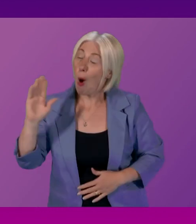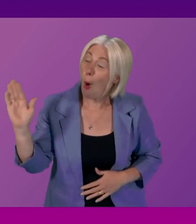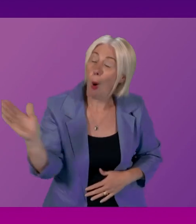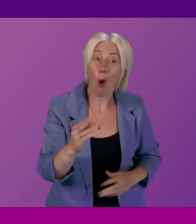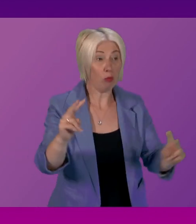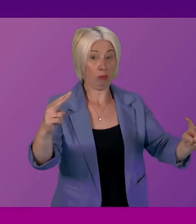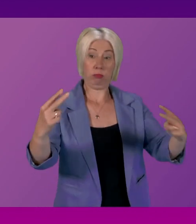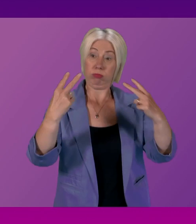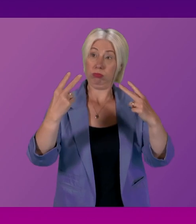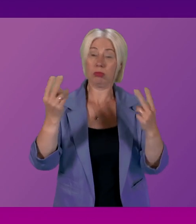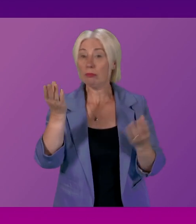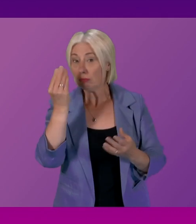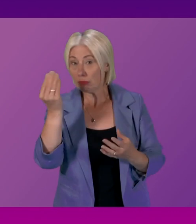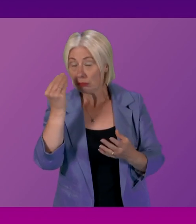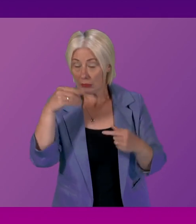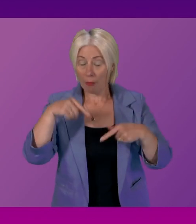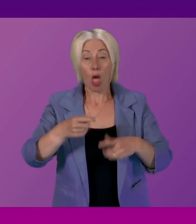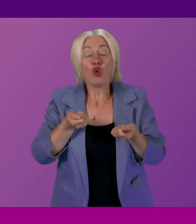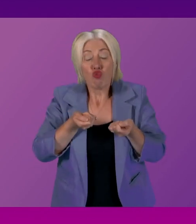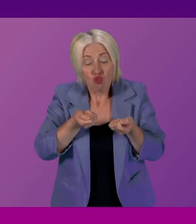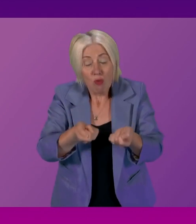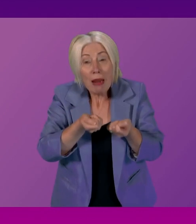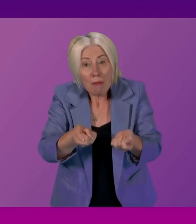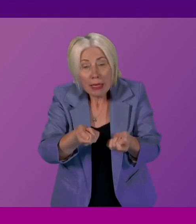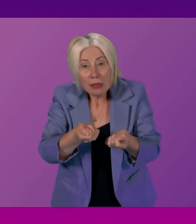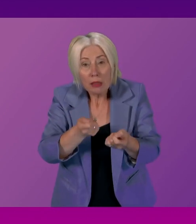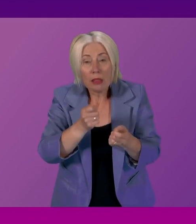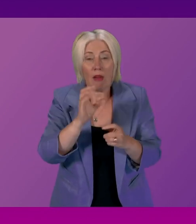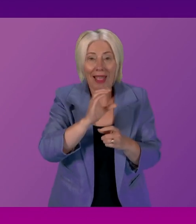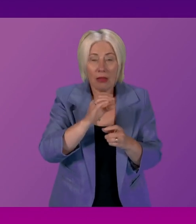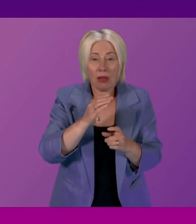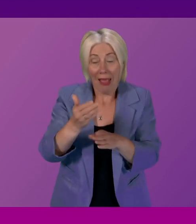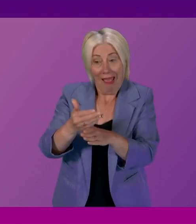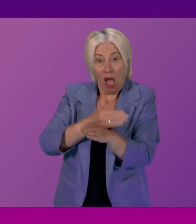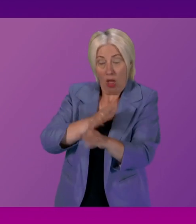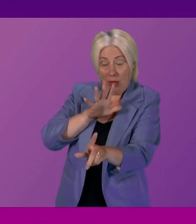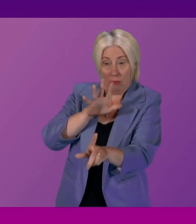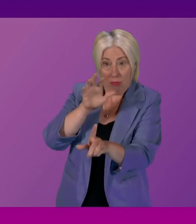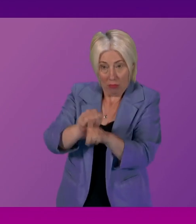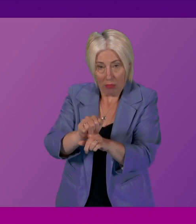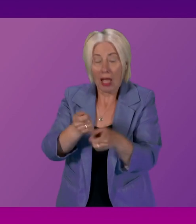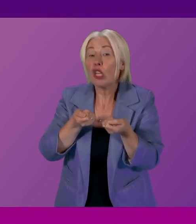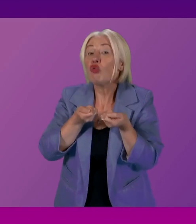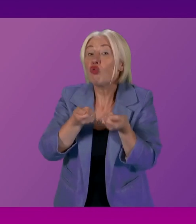or listening, that the treatment of cancer—early diagnosis and early treatment—is an absolute